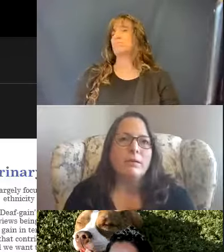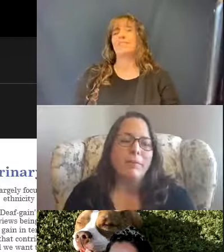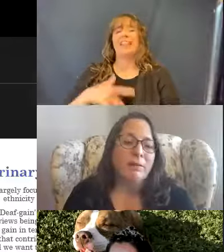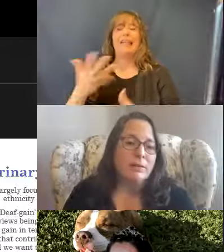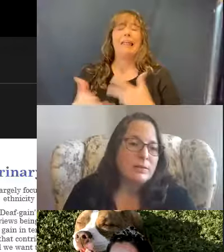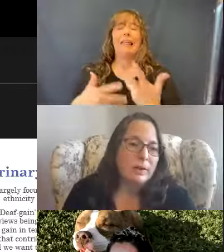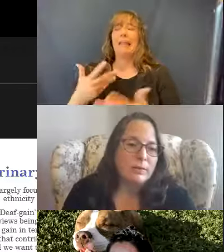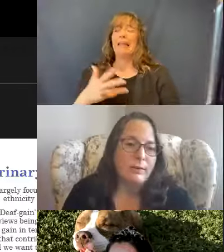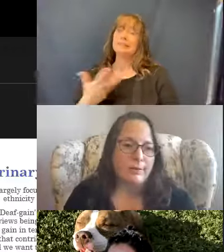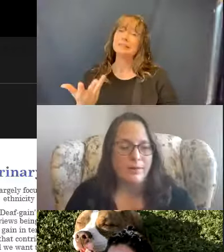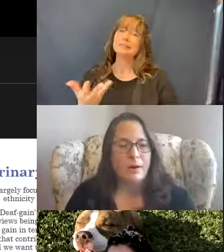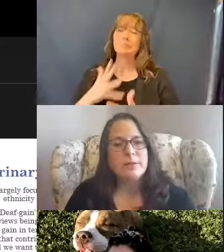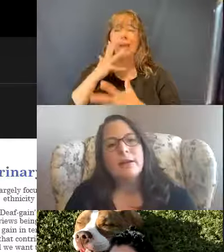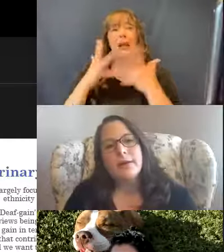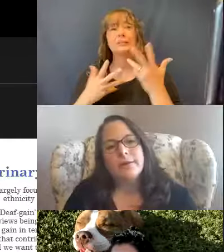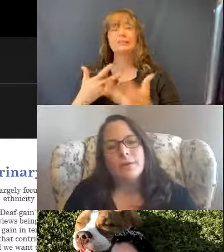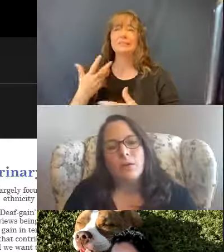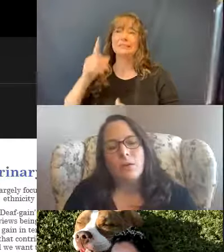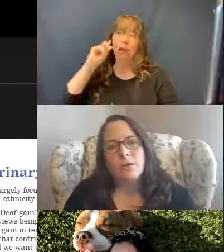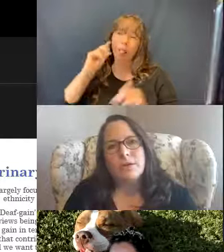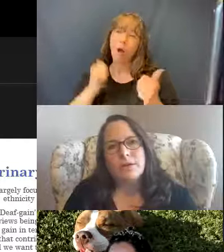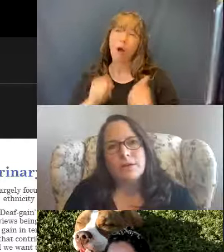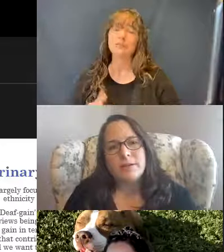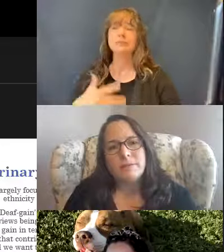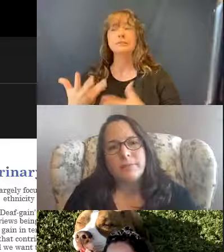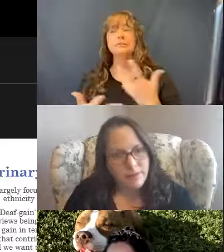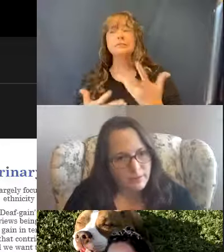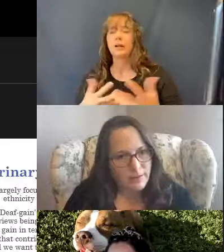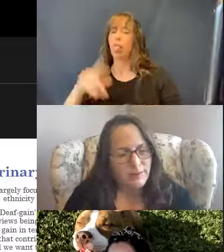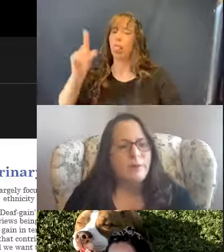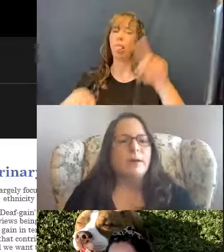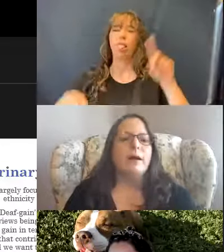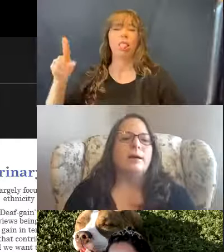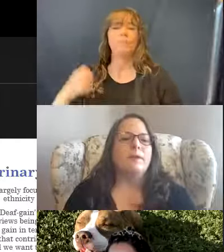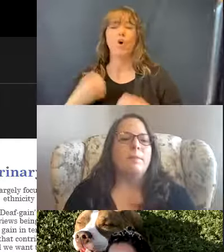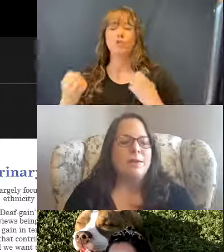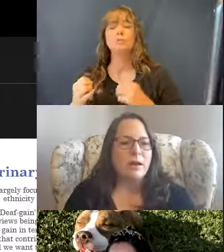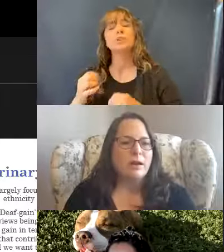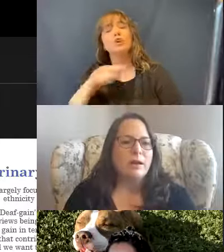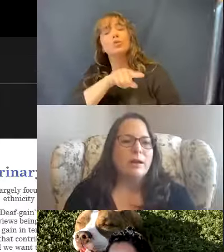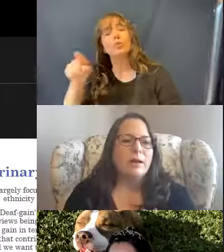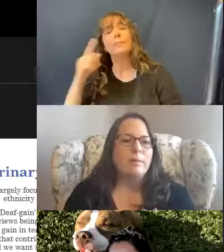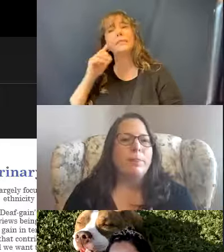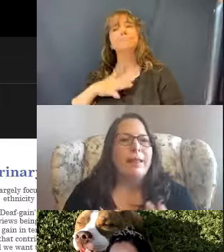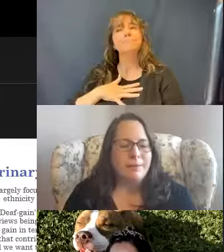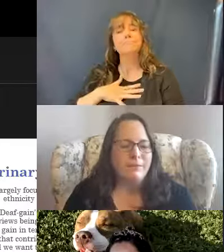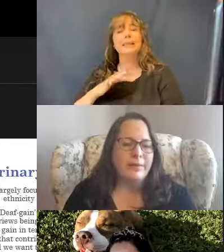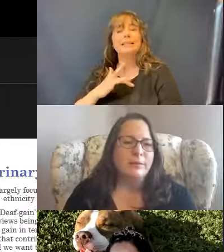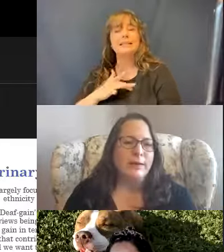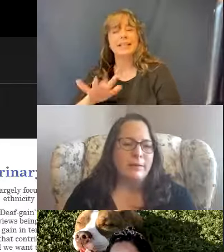embarrassed about their hearing loss. So just be sensitive, be patient. Let them feel like